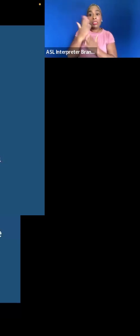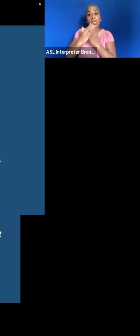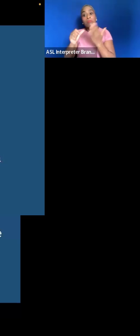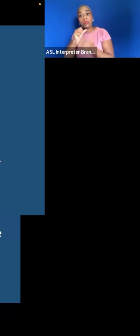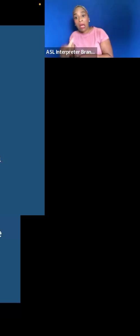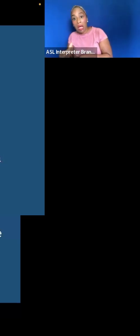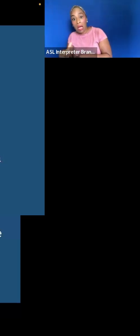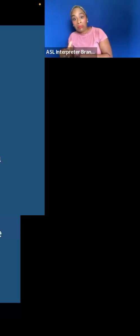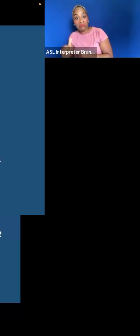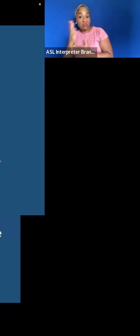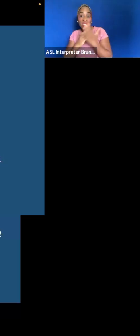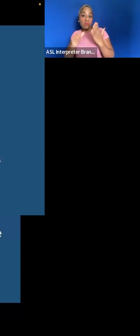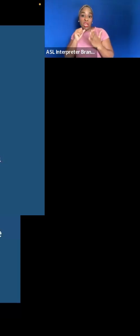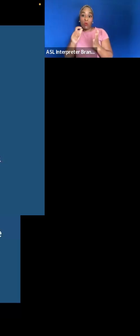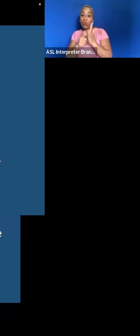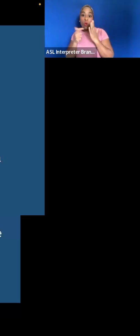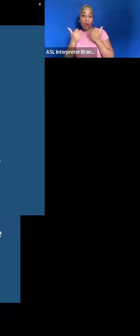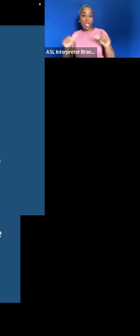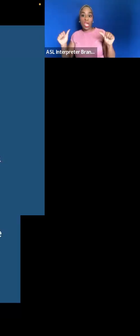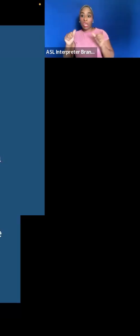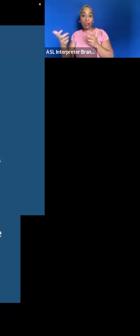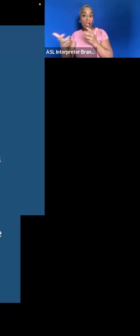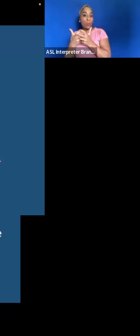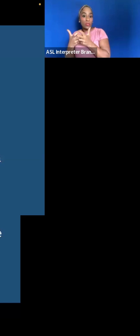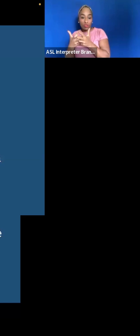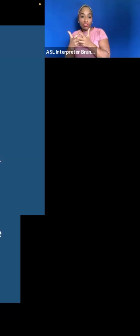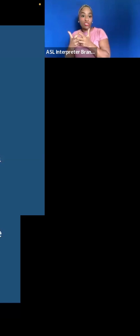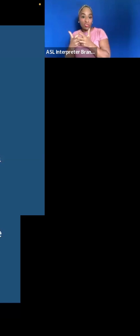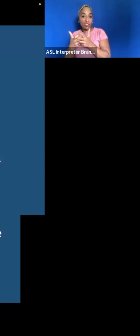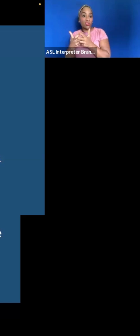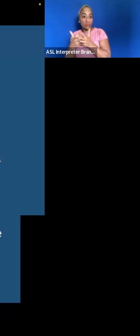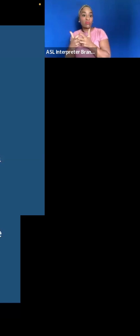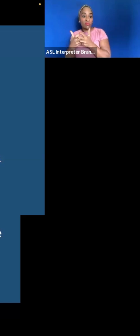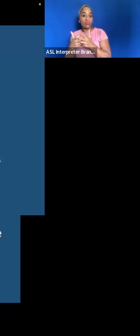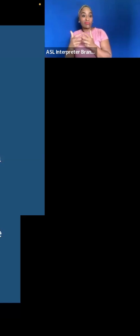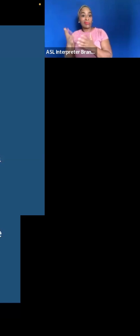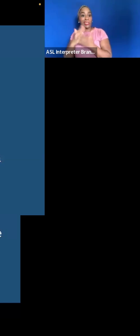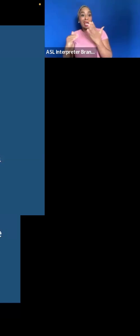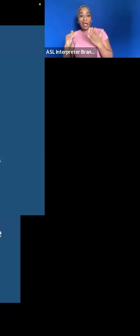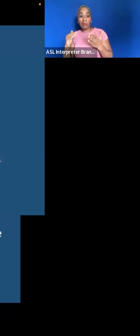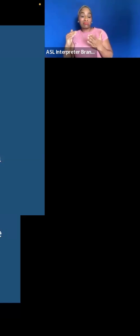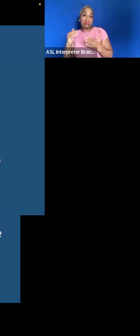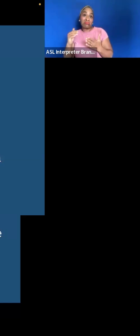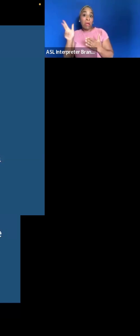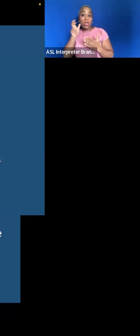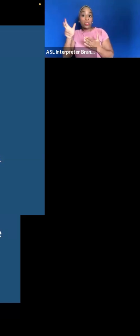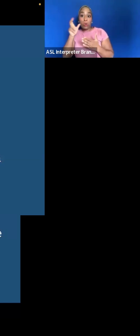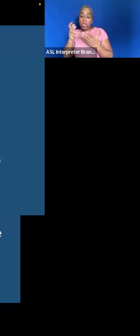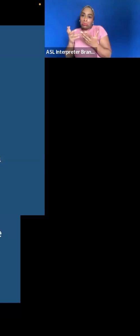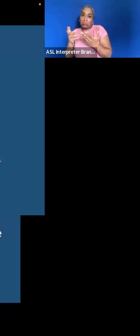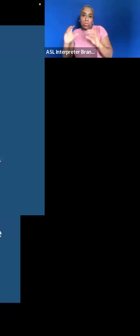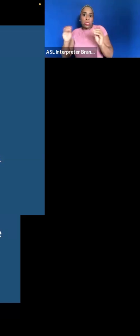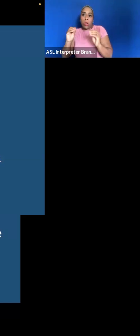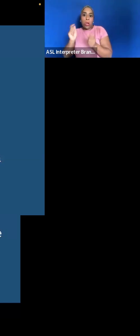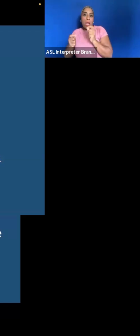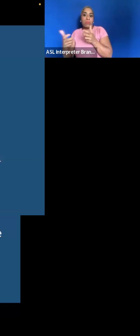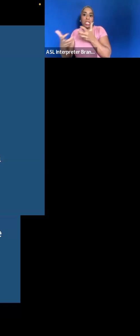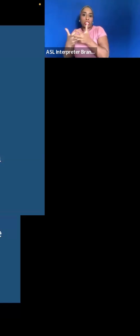aren't going to require any accommodation. Those that are auditory in nature may not require any accommodation and could be reported as normal.